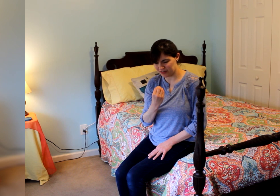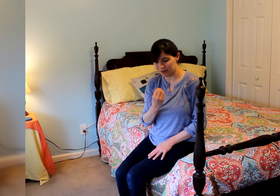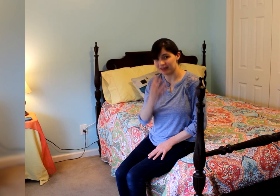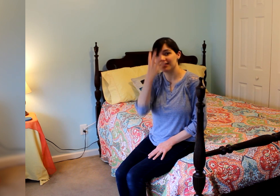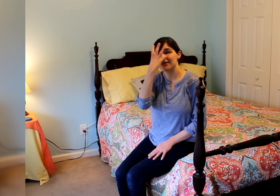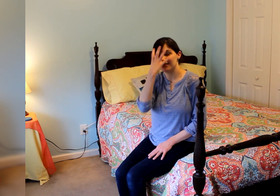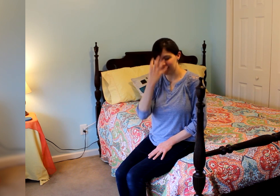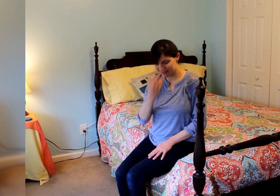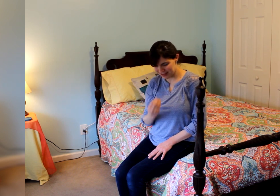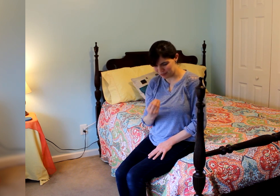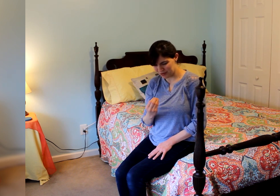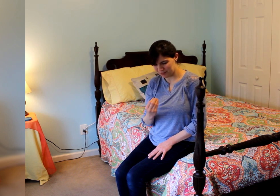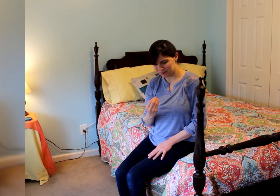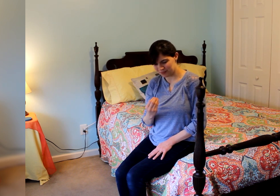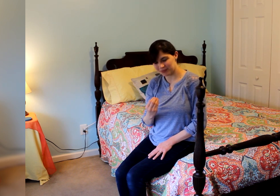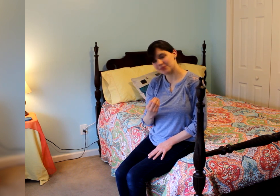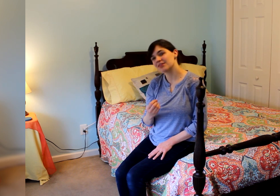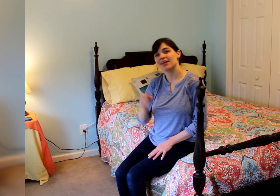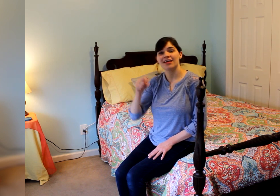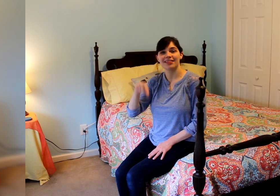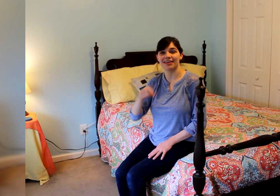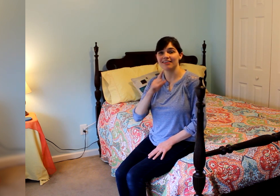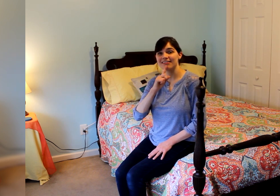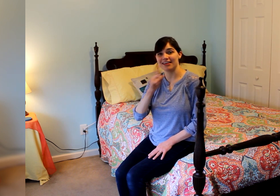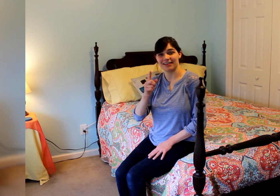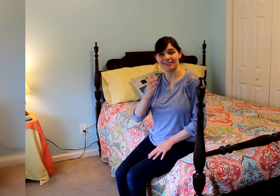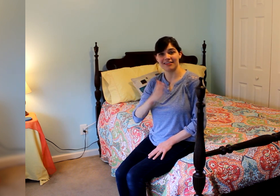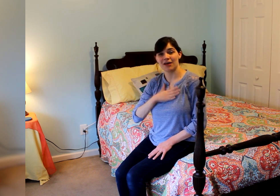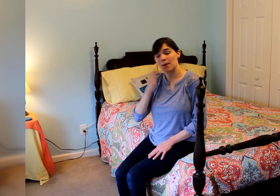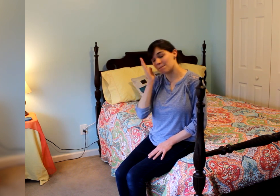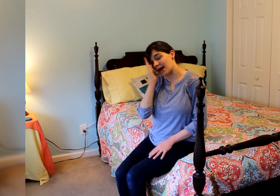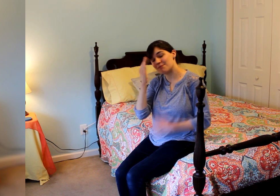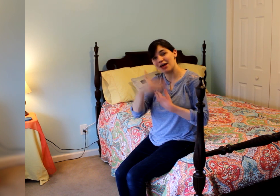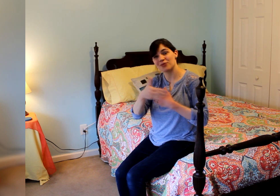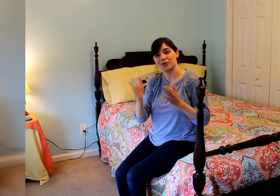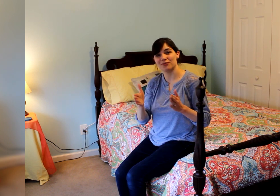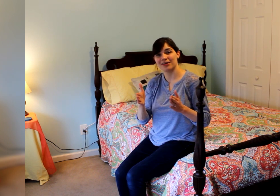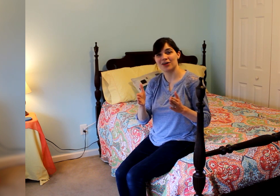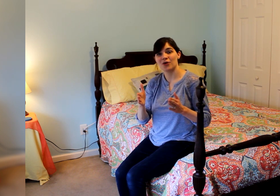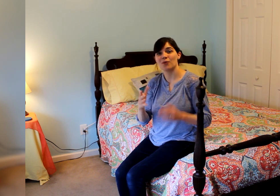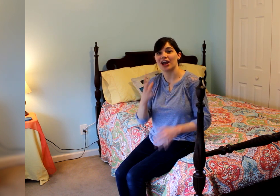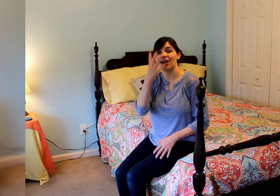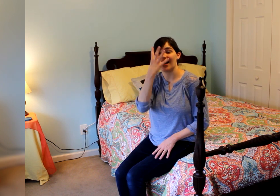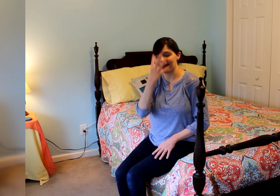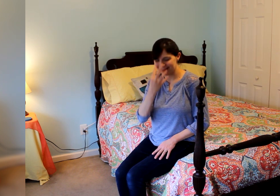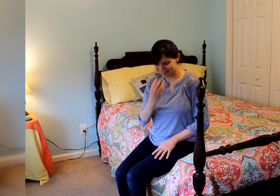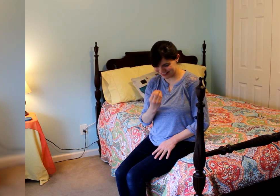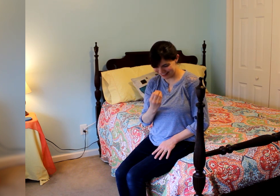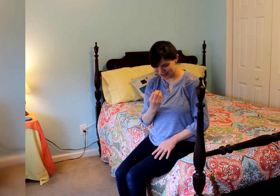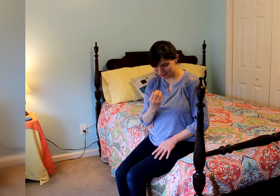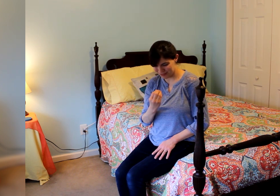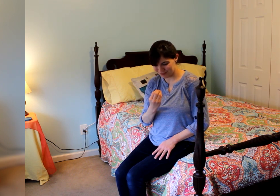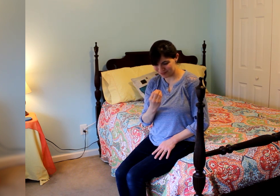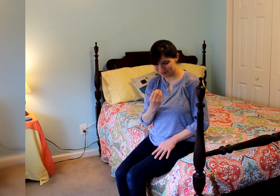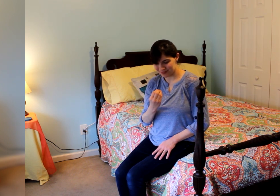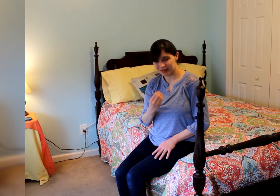sleeping: sleep. This is my bedroom where I sleep.